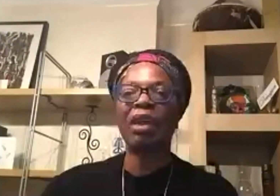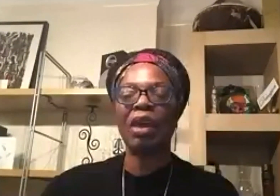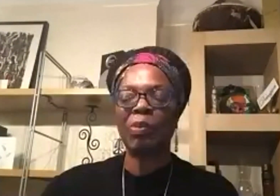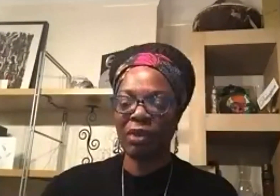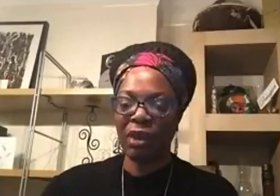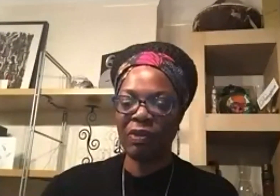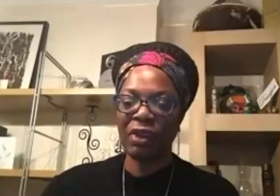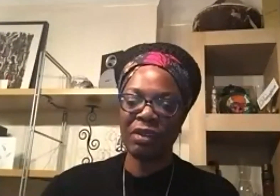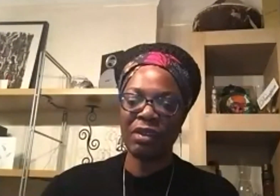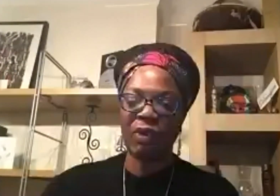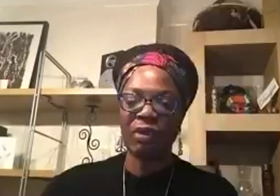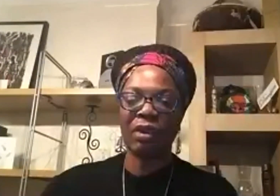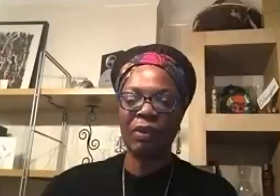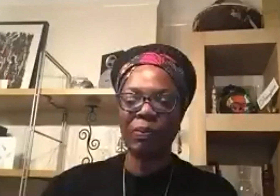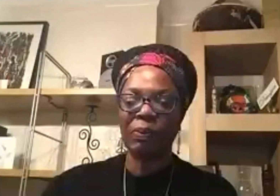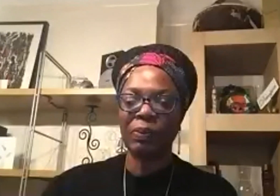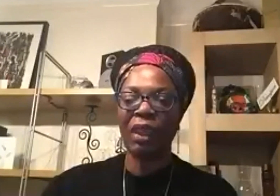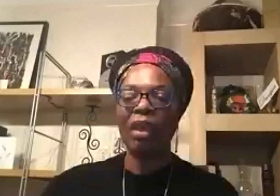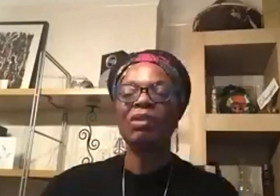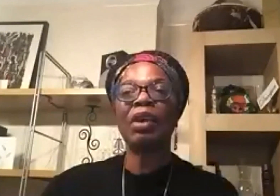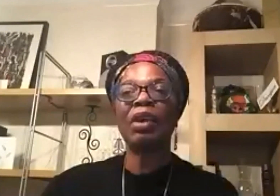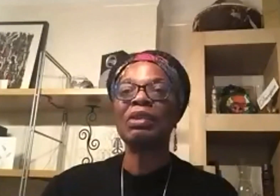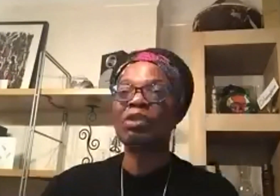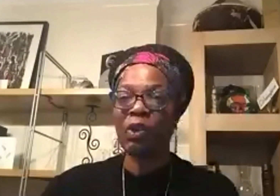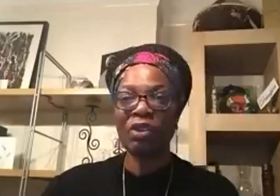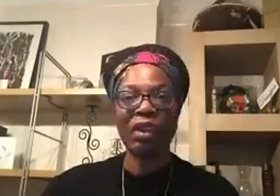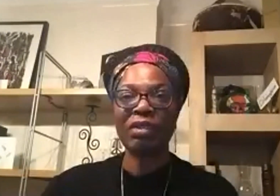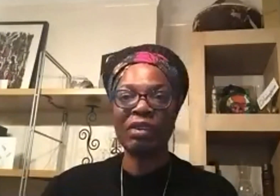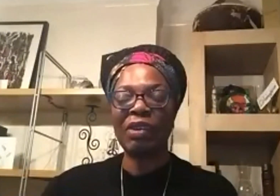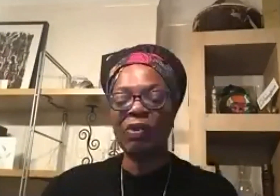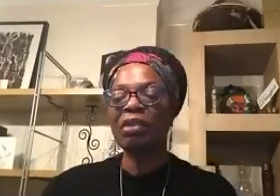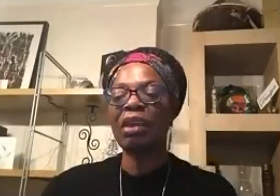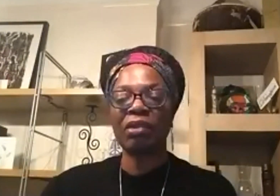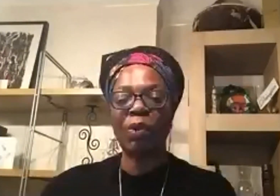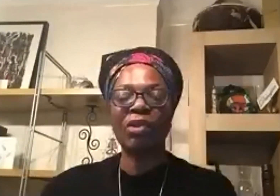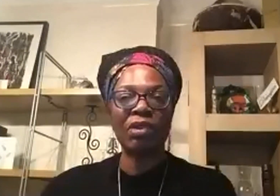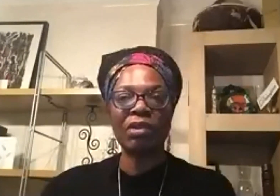about the COVID-19 vaccine. So this is your chance this evening to ask questions about